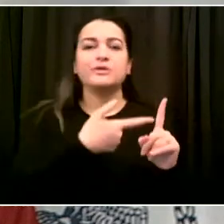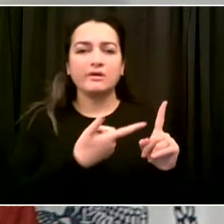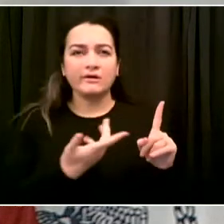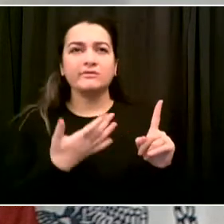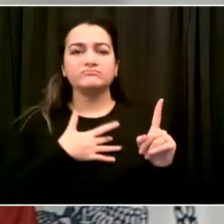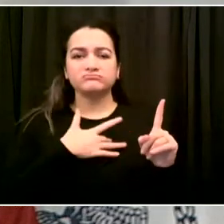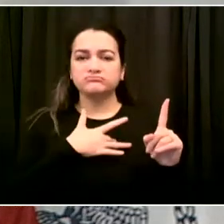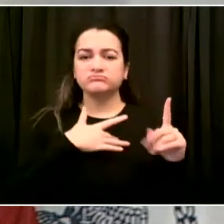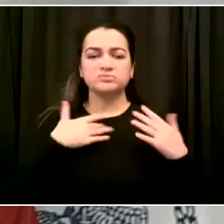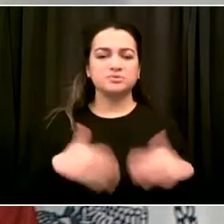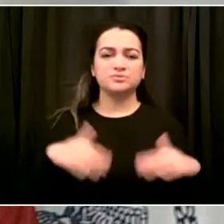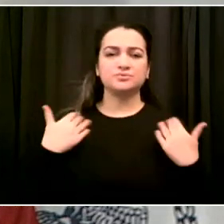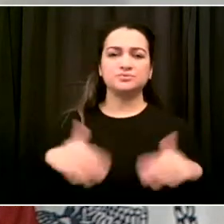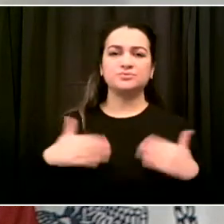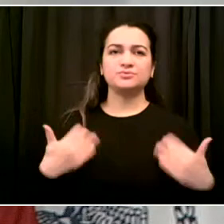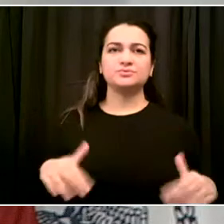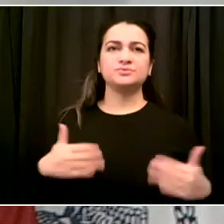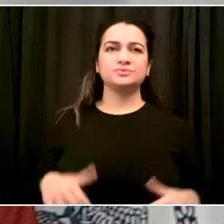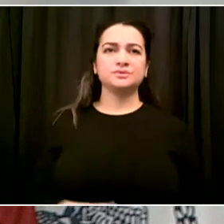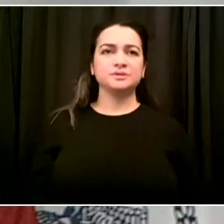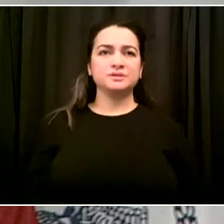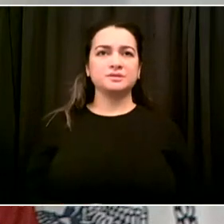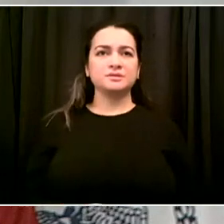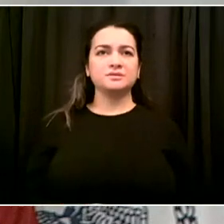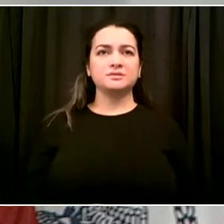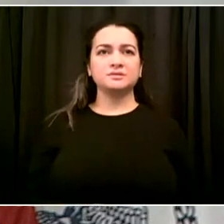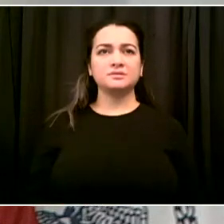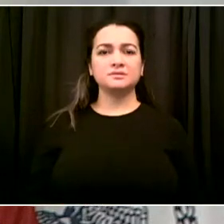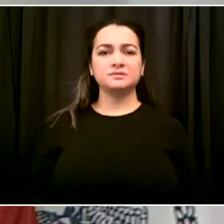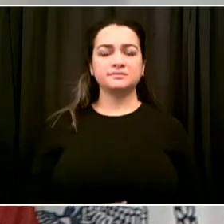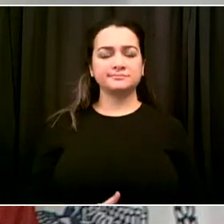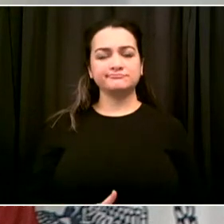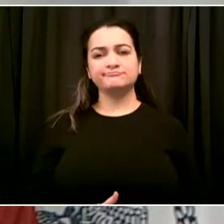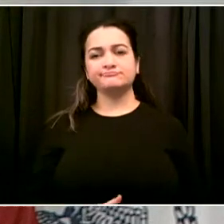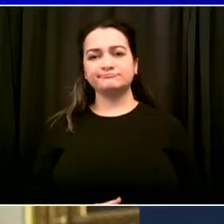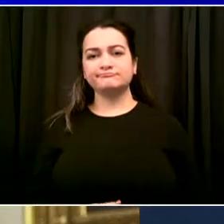SPEAKAKNIG G OOF GGETTINNG CITITSAY FER, THE REALITY IS WE